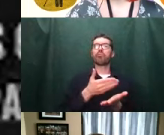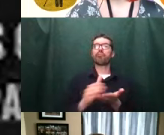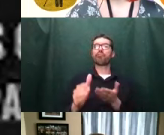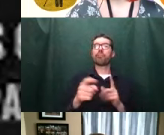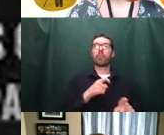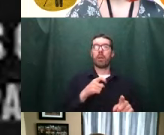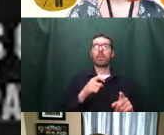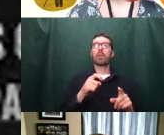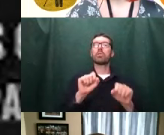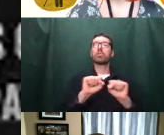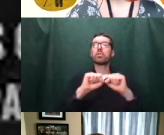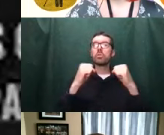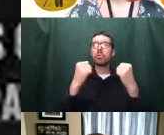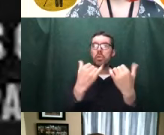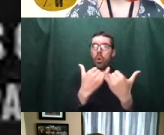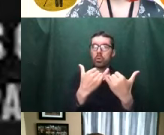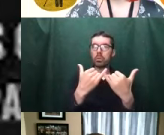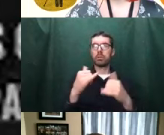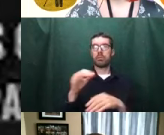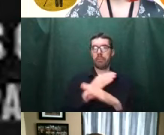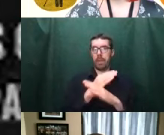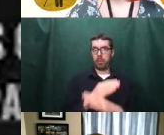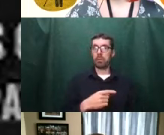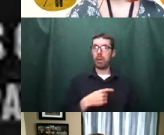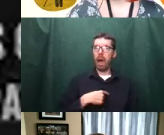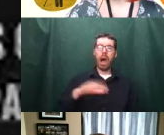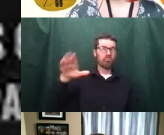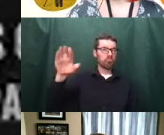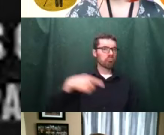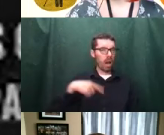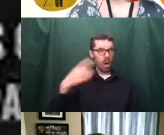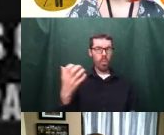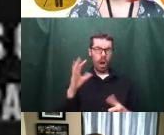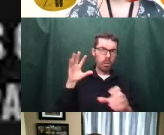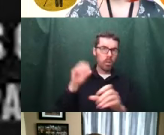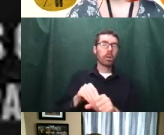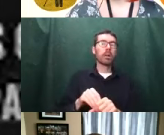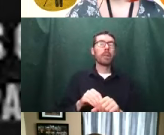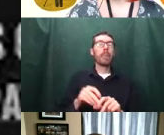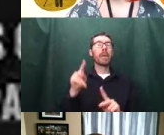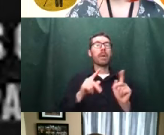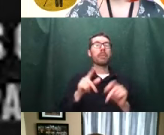I can insist on inclusion all I want, only when the people who maintain those barriers